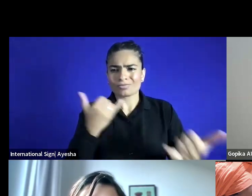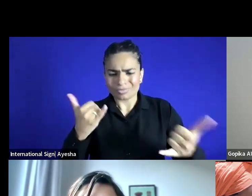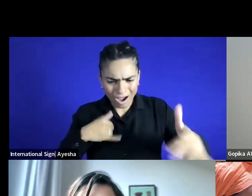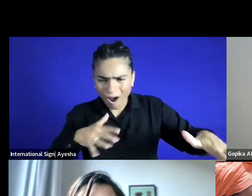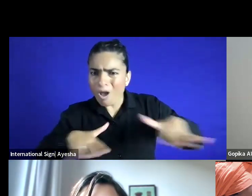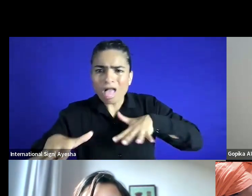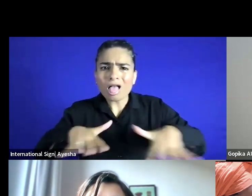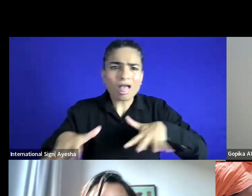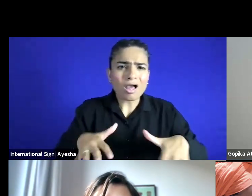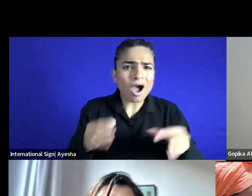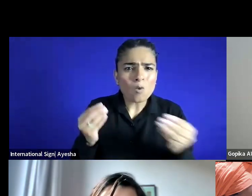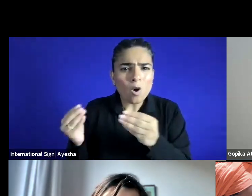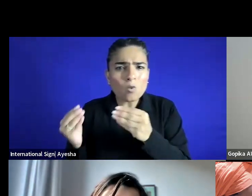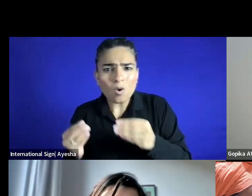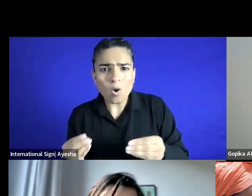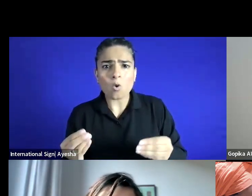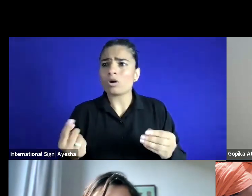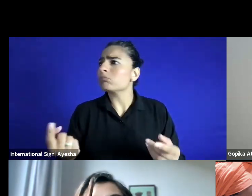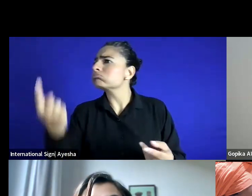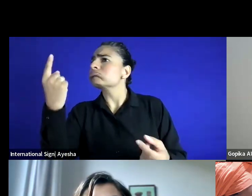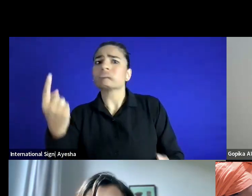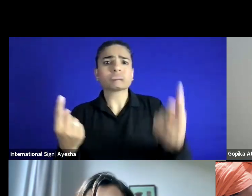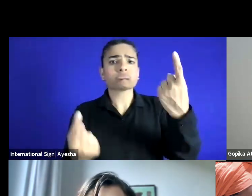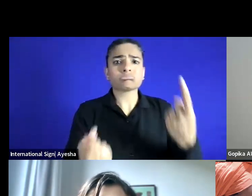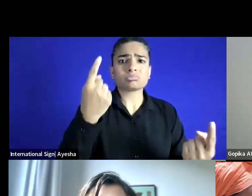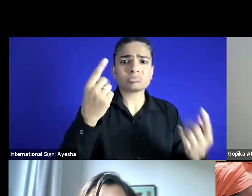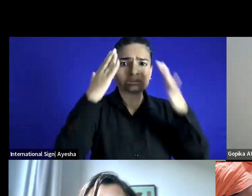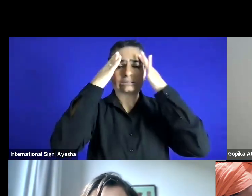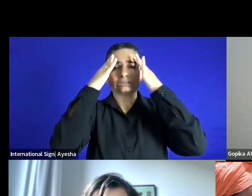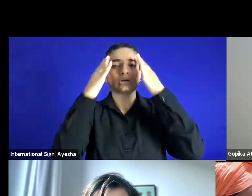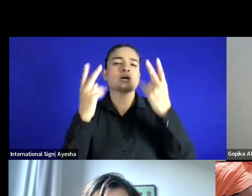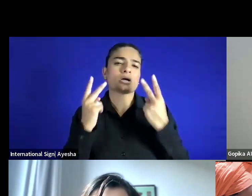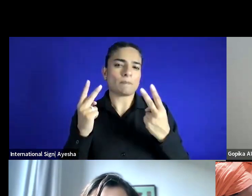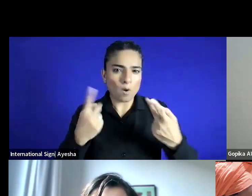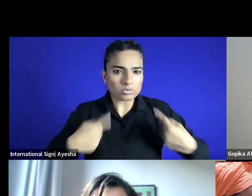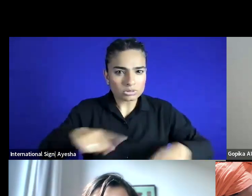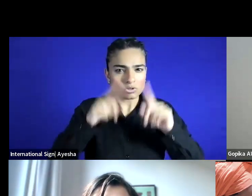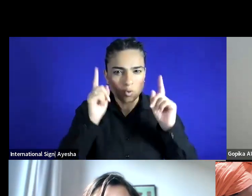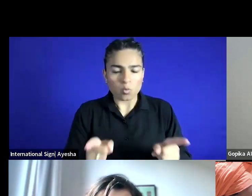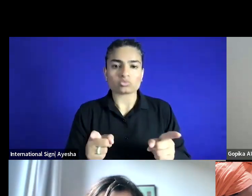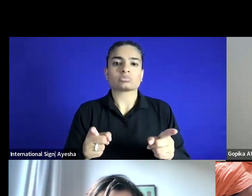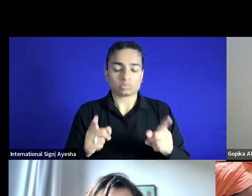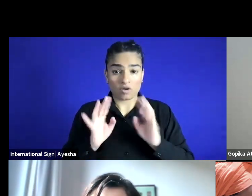And I think it's important for us, as we hold the forum to also hold space for folks who can't be there physically. And that's also one of the reasons